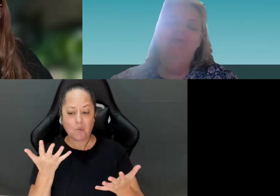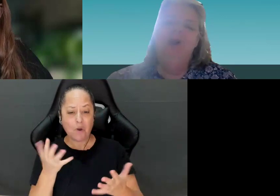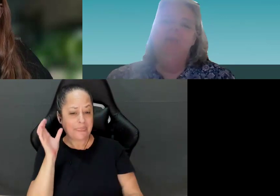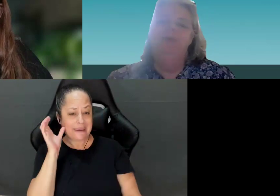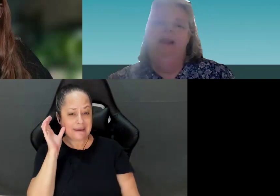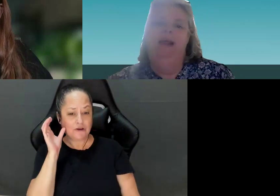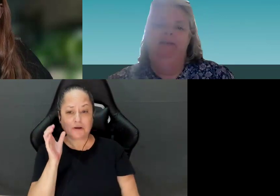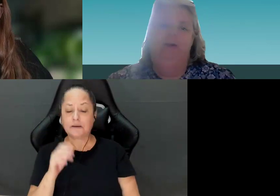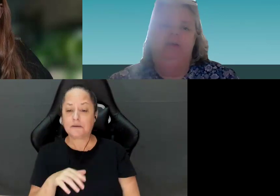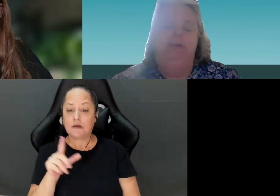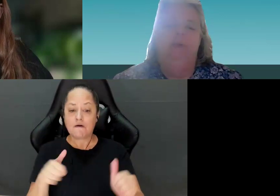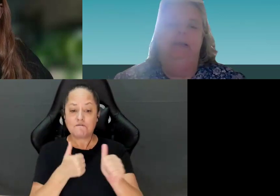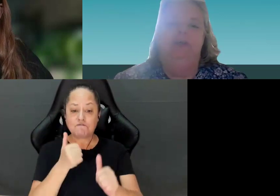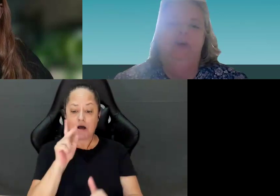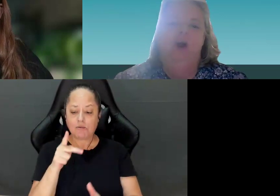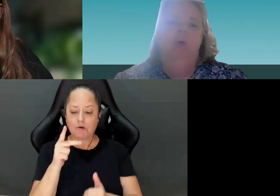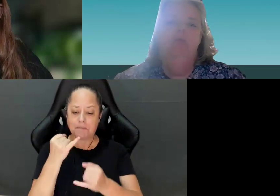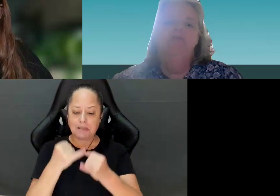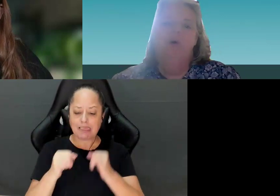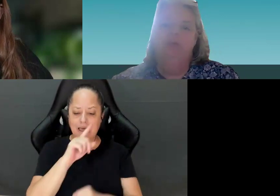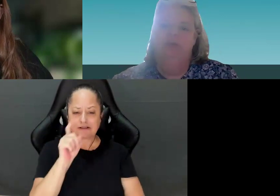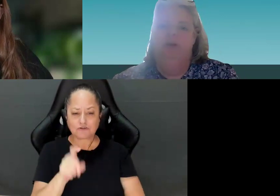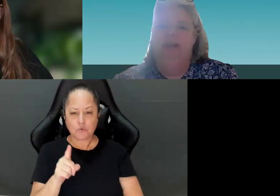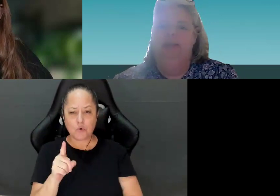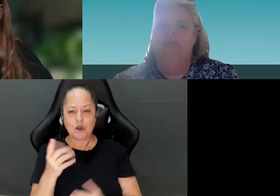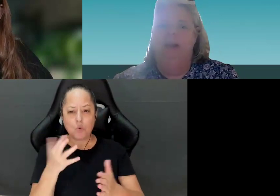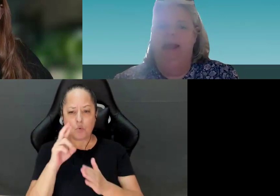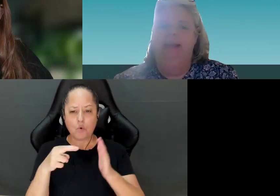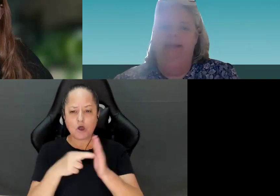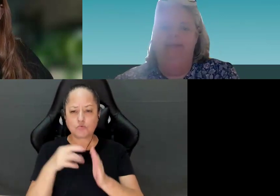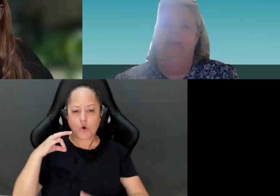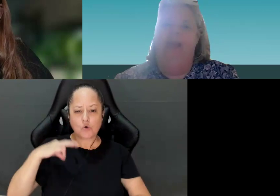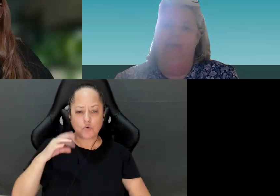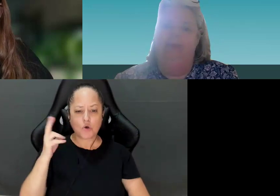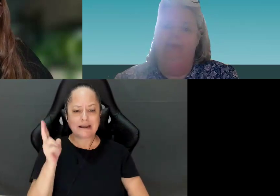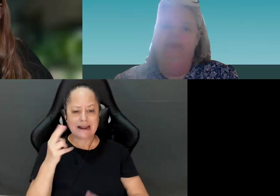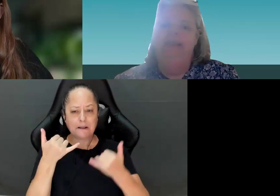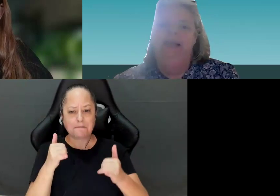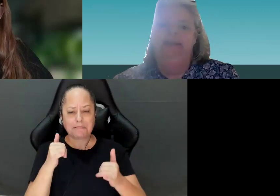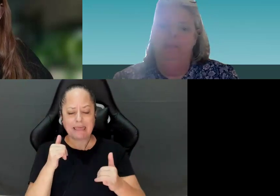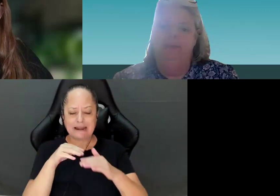Before we get that last question, what role does credit history play in accessing capital?